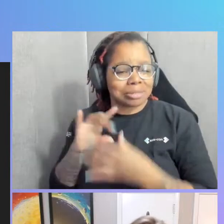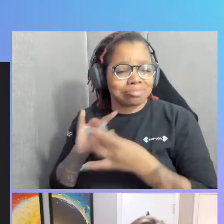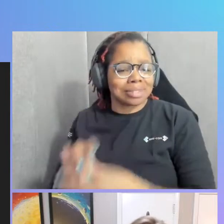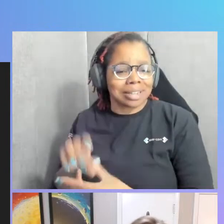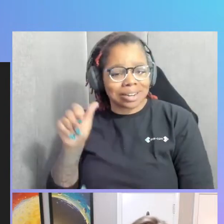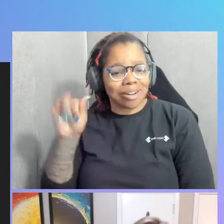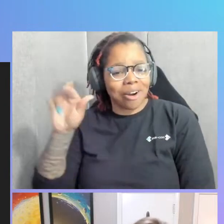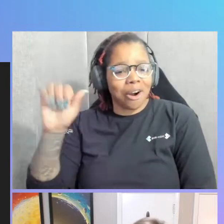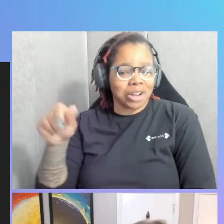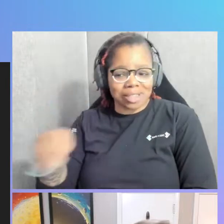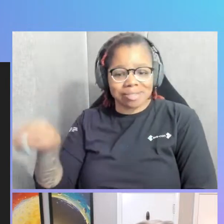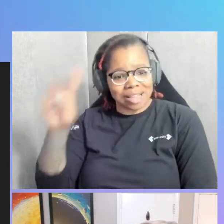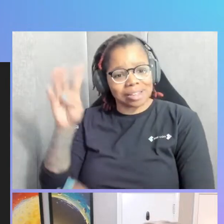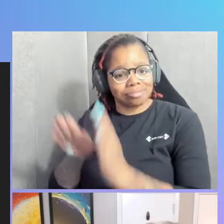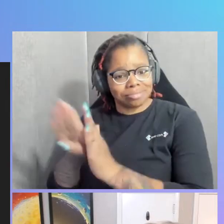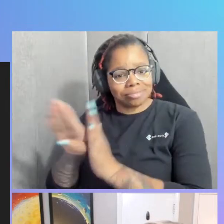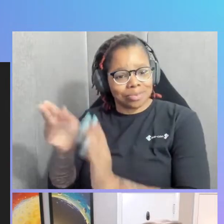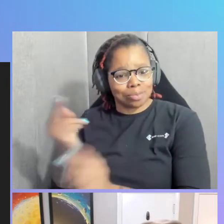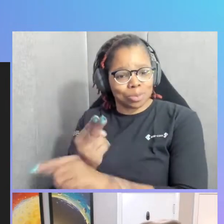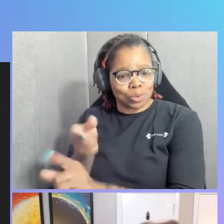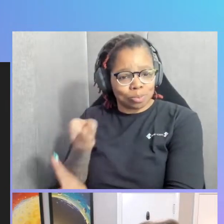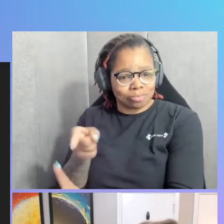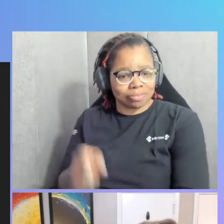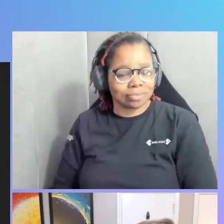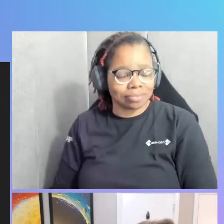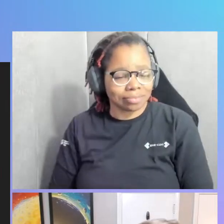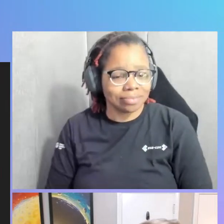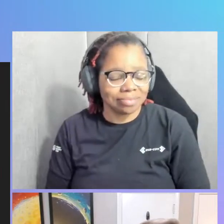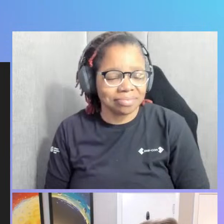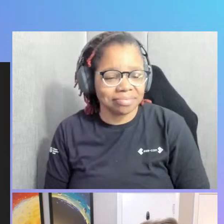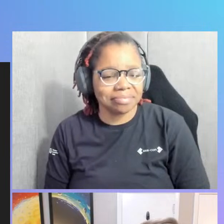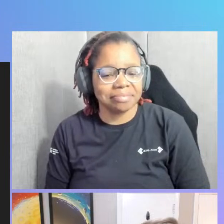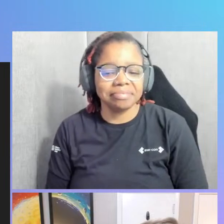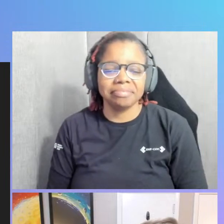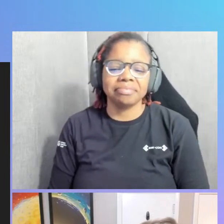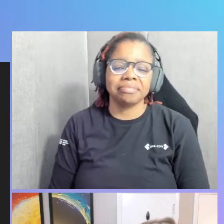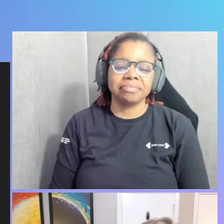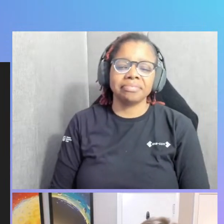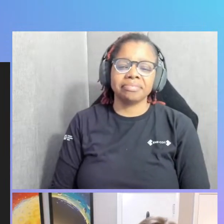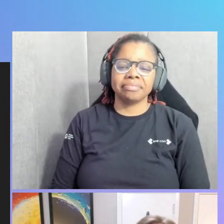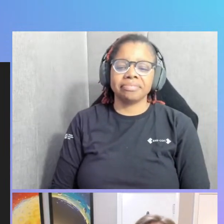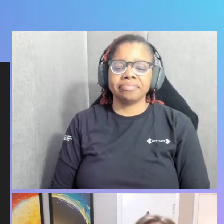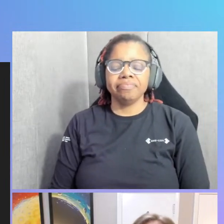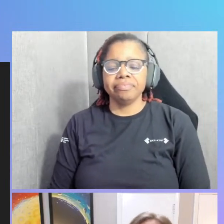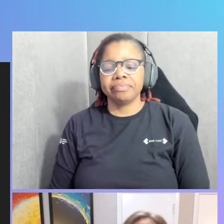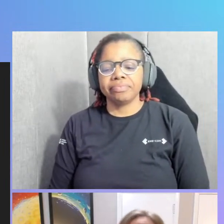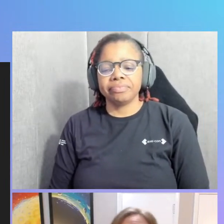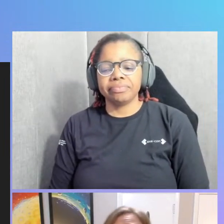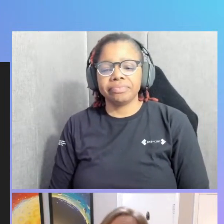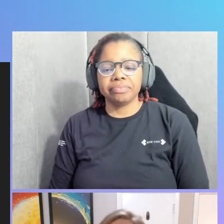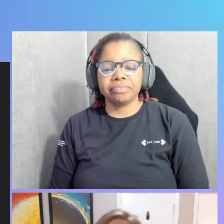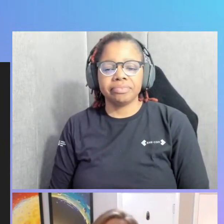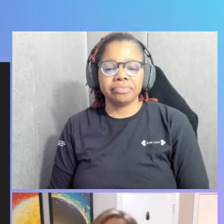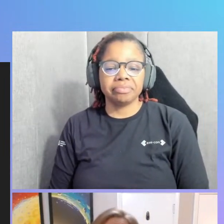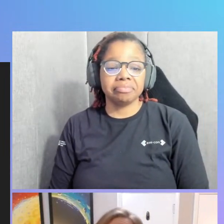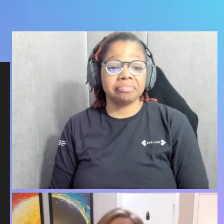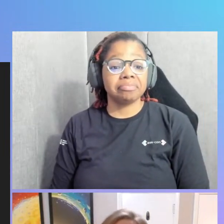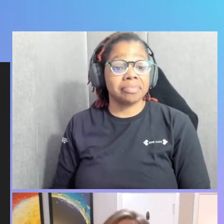can create by using this Aria